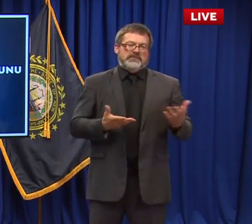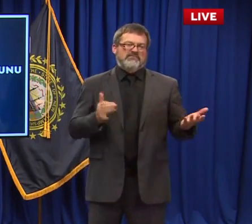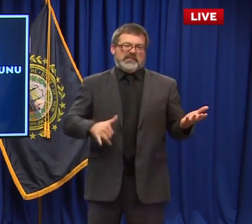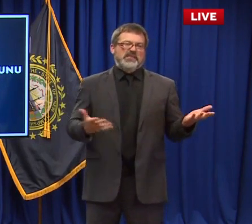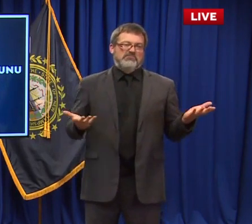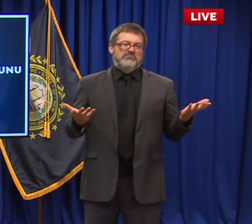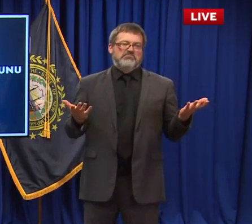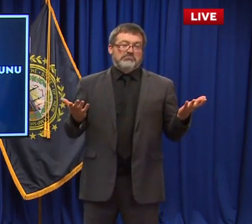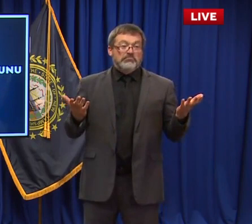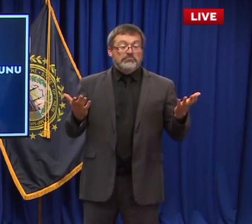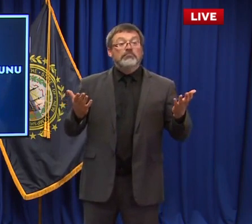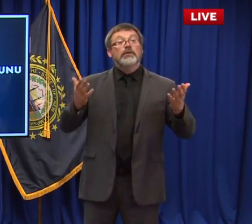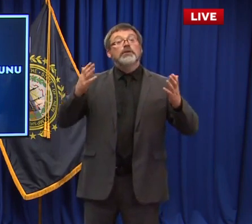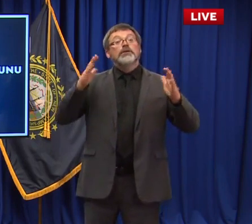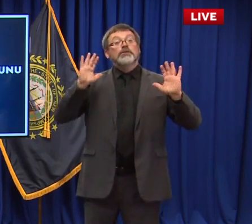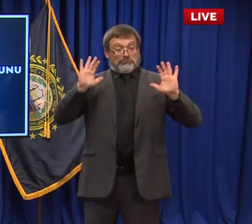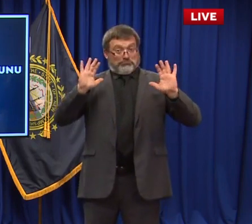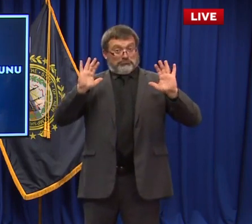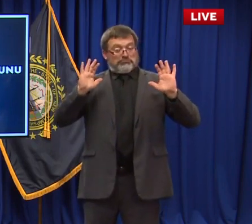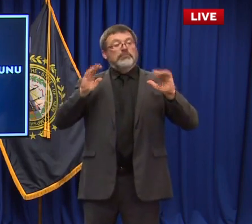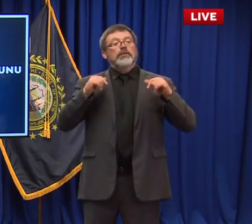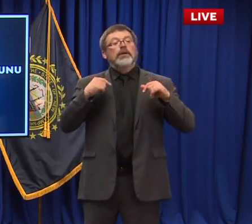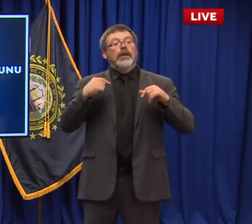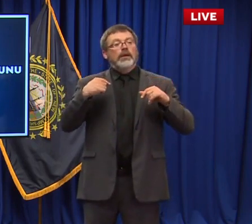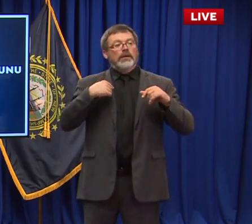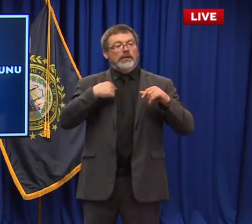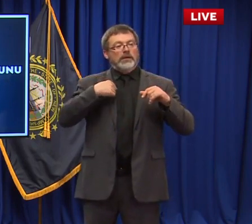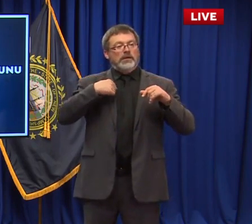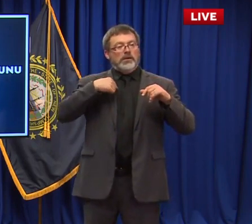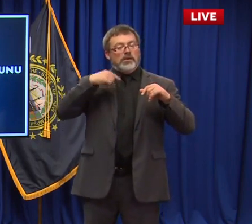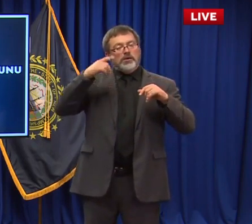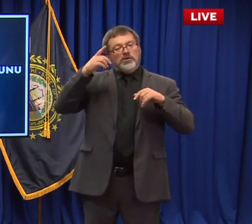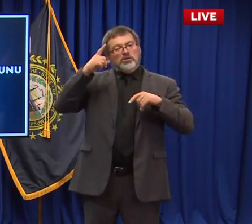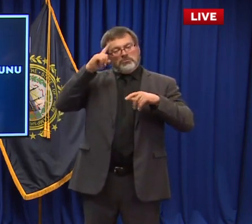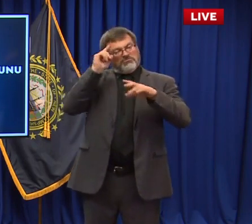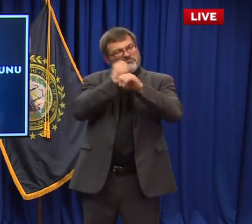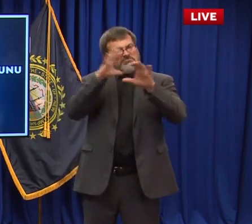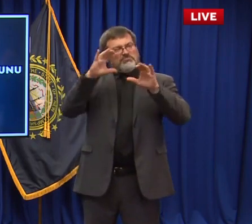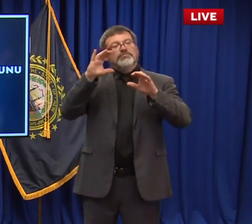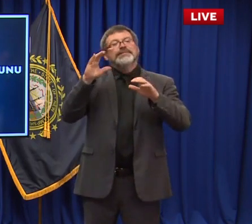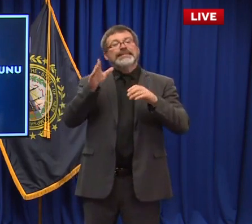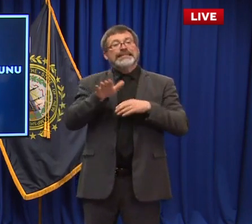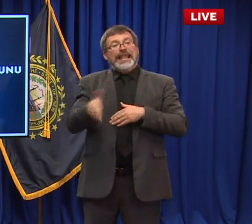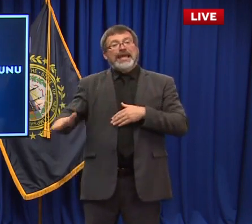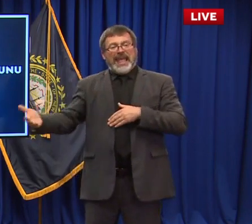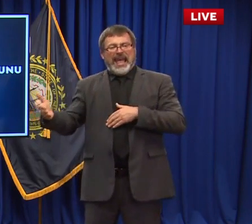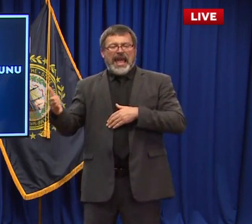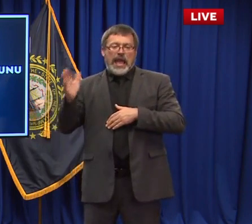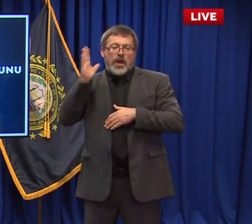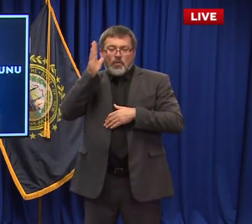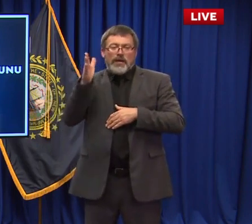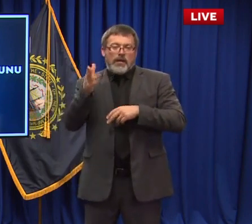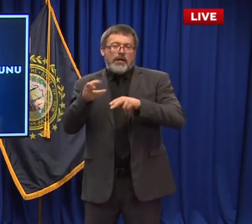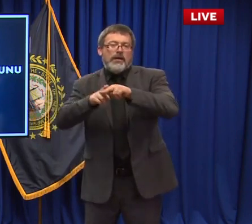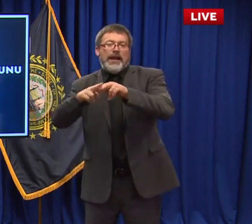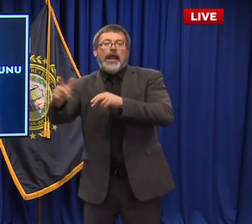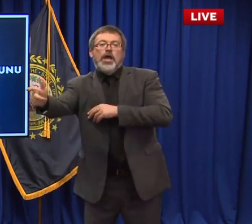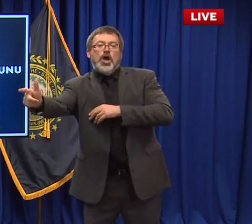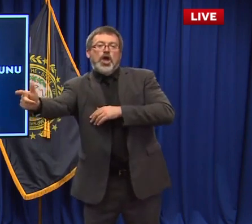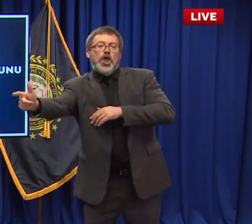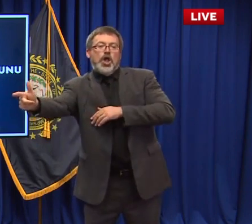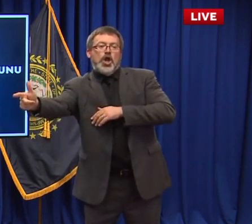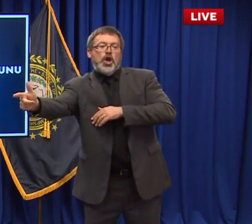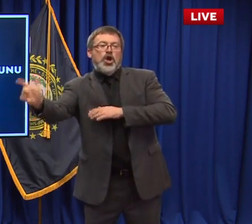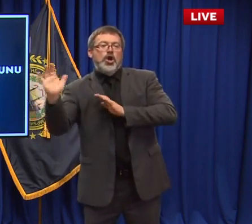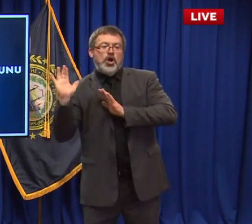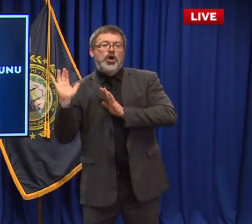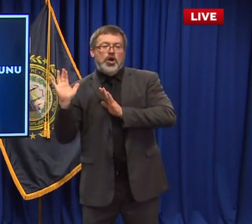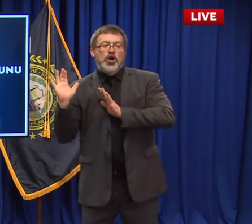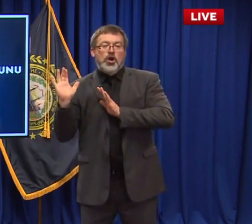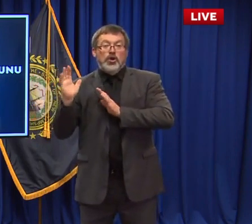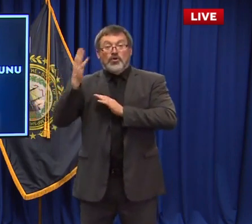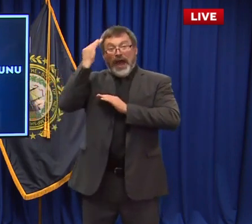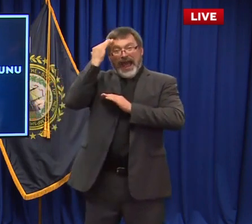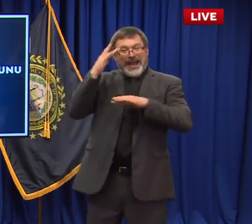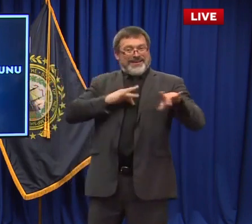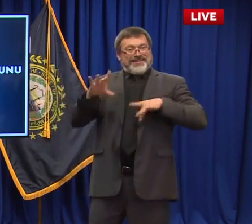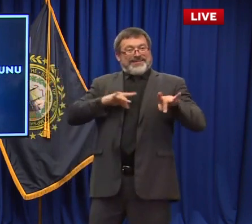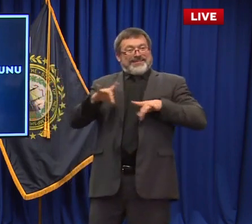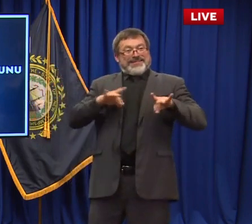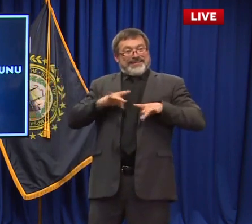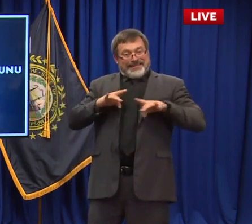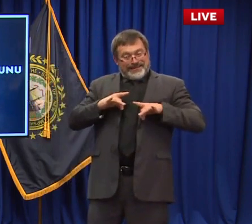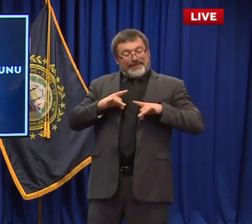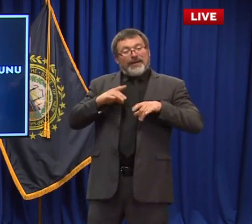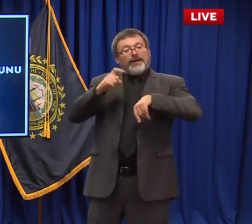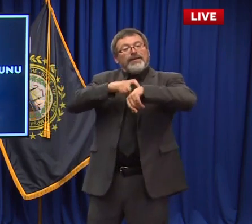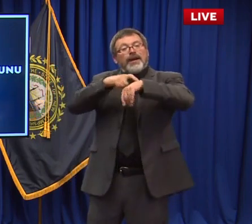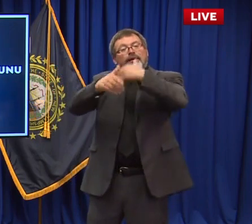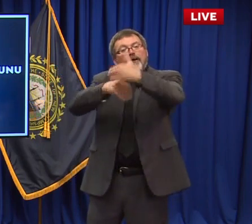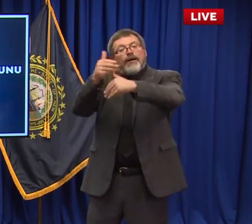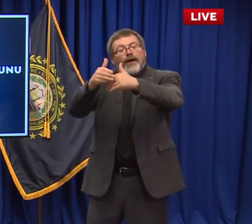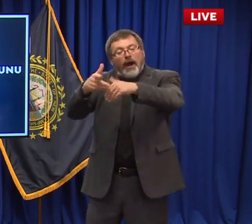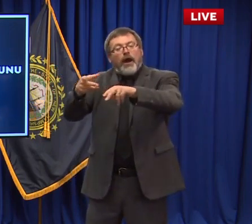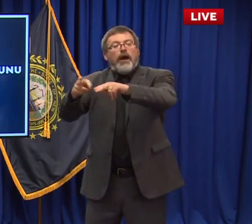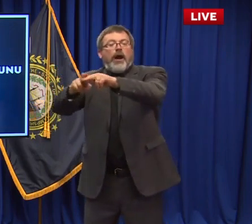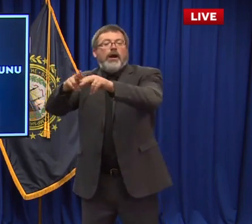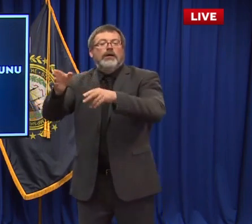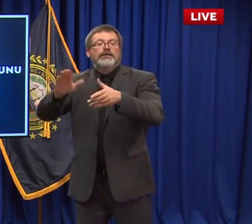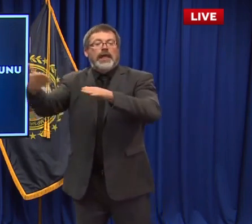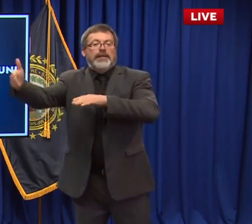I THINK THERE’S A GENERAL EXPECTATION THAT THIS WILL BE FOLLOWED BY INCREASING NUMBERS OF DEATHS OF PEOPLE WHO HAVE DIED FROM COVID-19 ONCE COMMUNITY TRANSMISSION STARTS TO